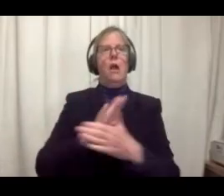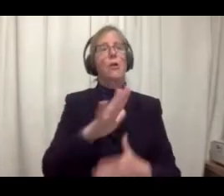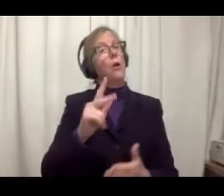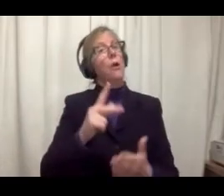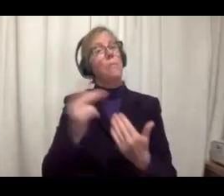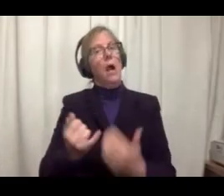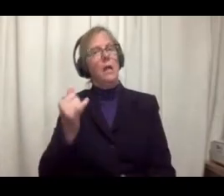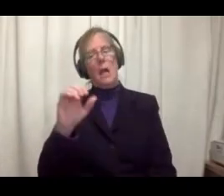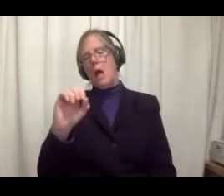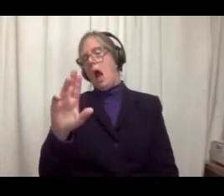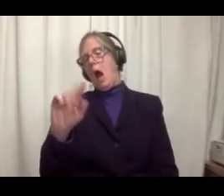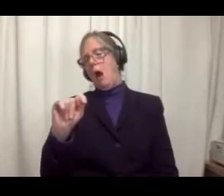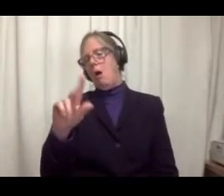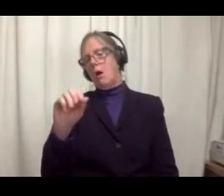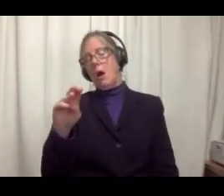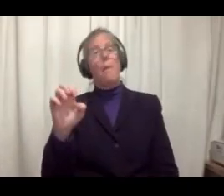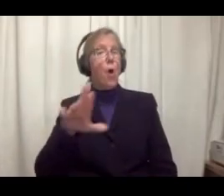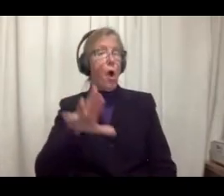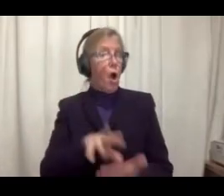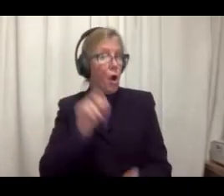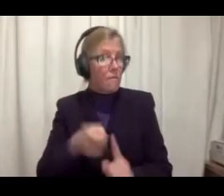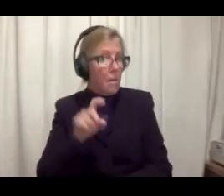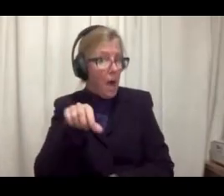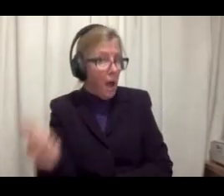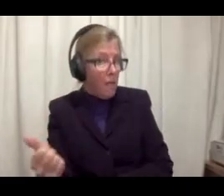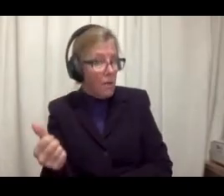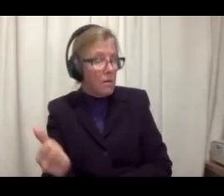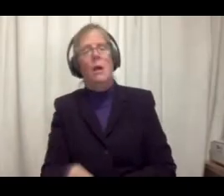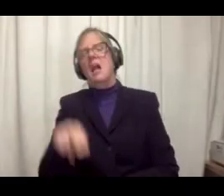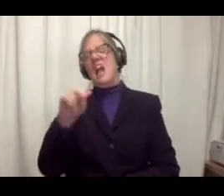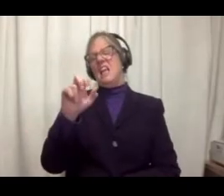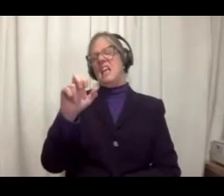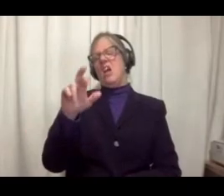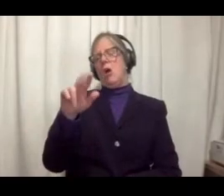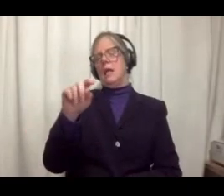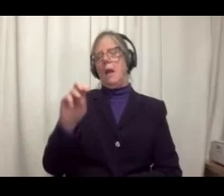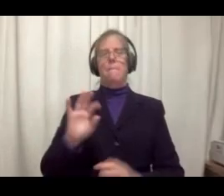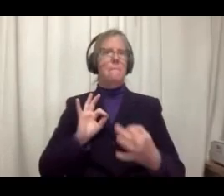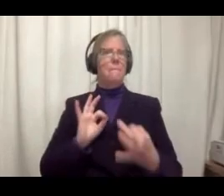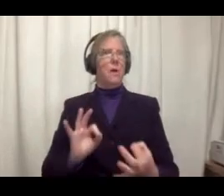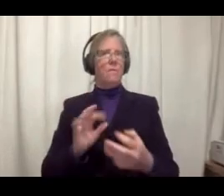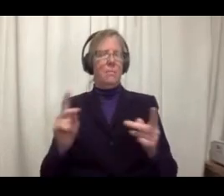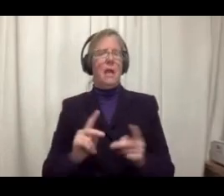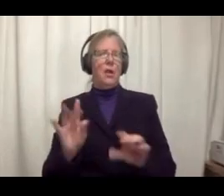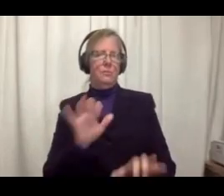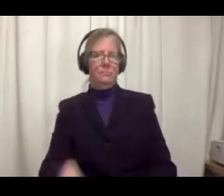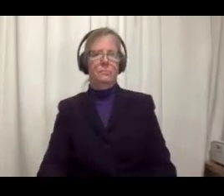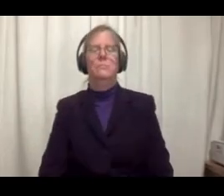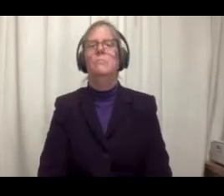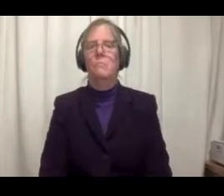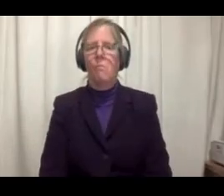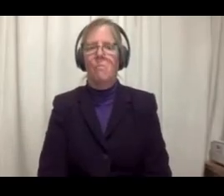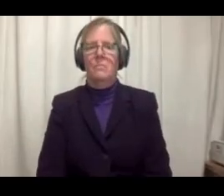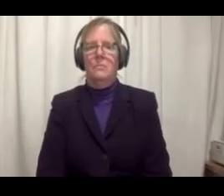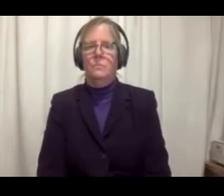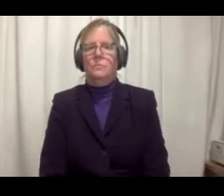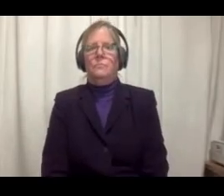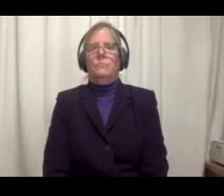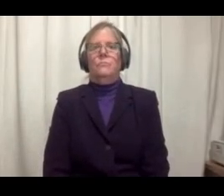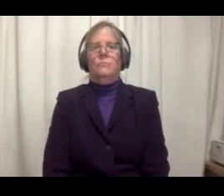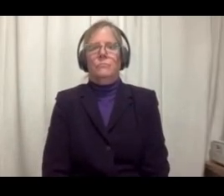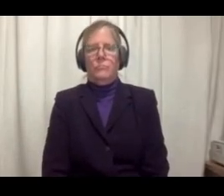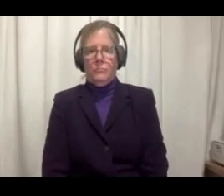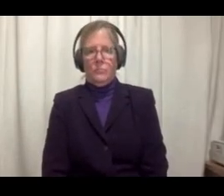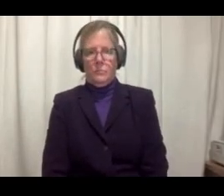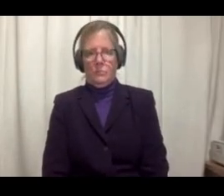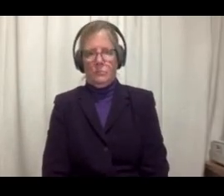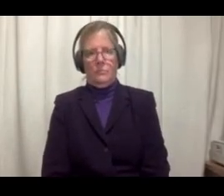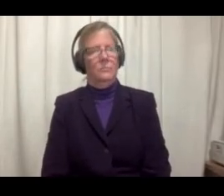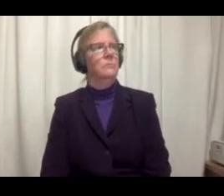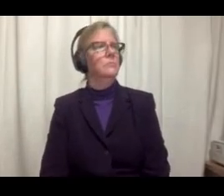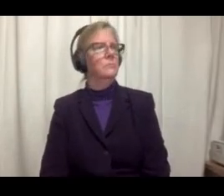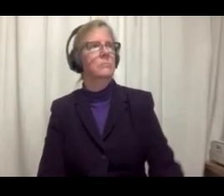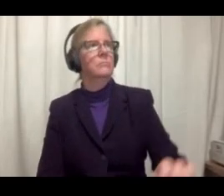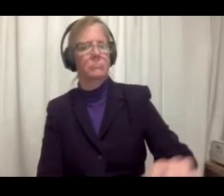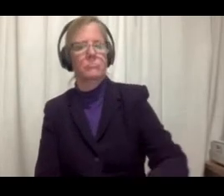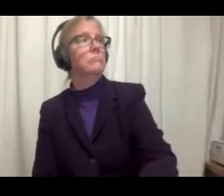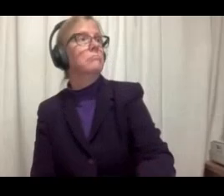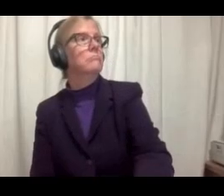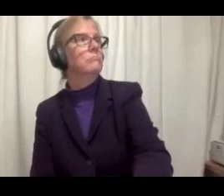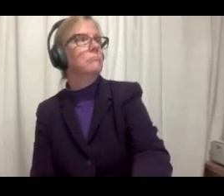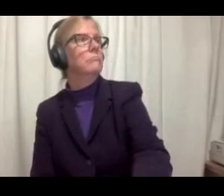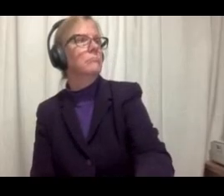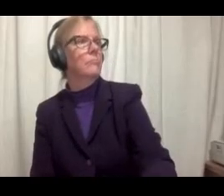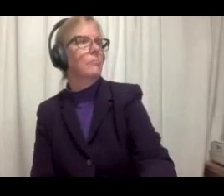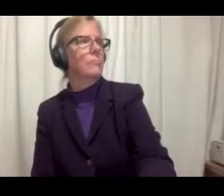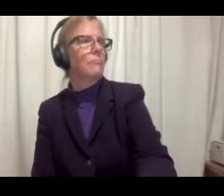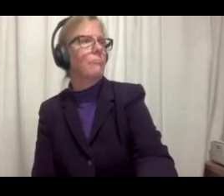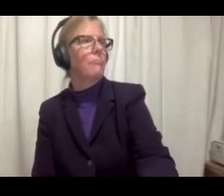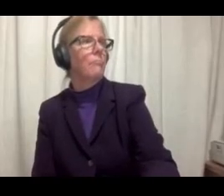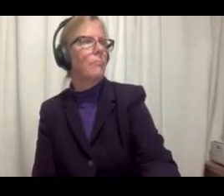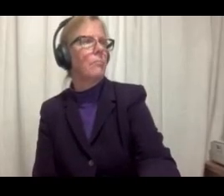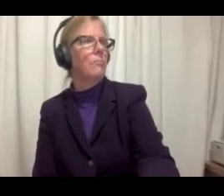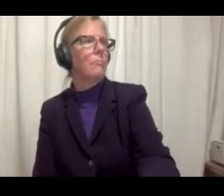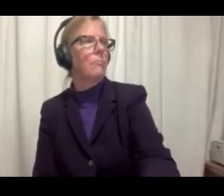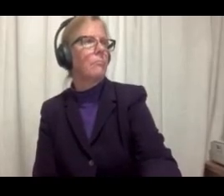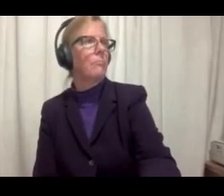the NCRTM helps make that possible. Slide 4, The People Behind the Platform.